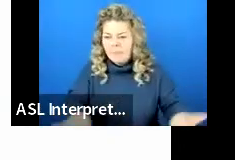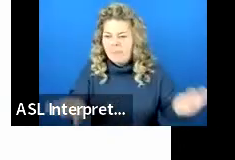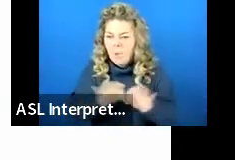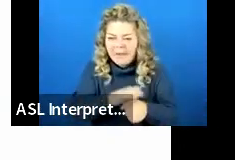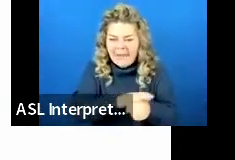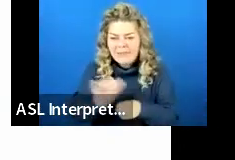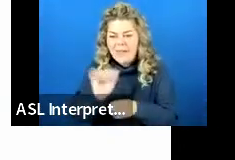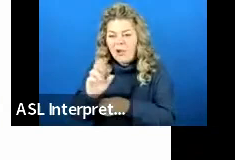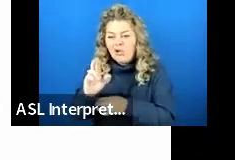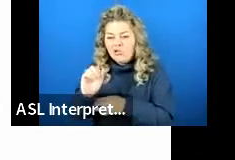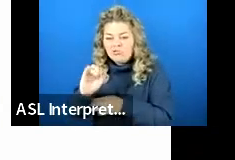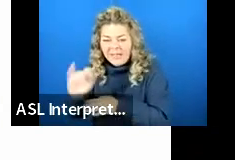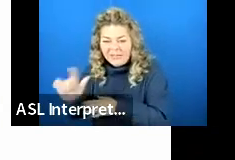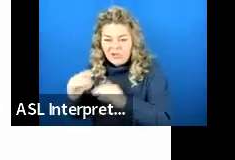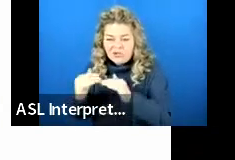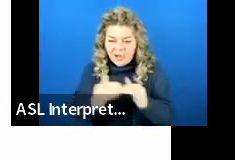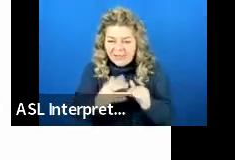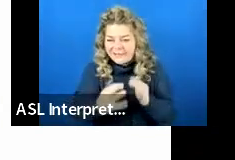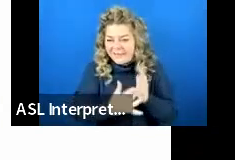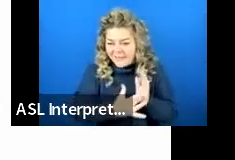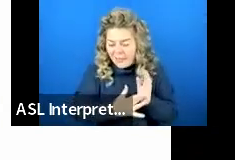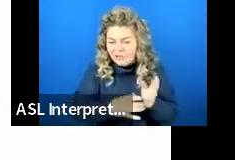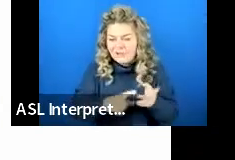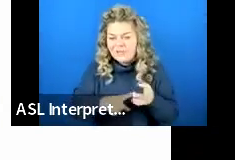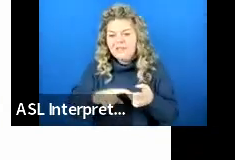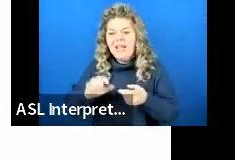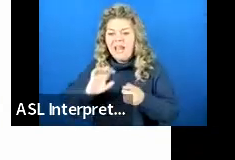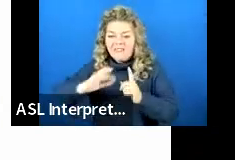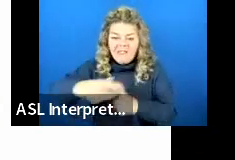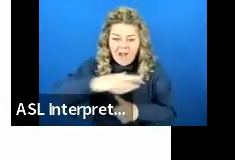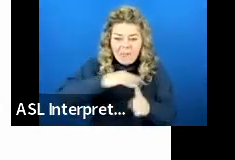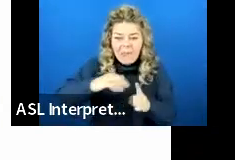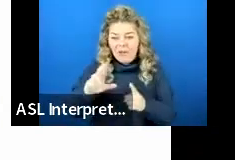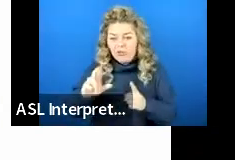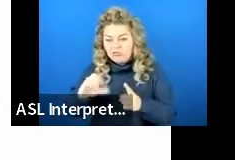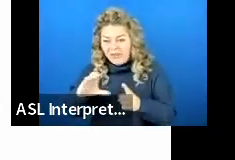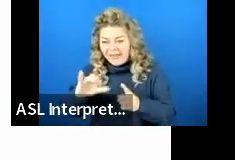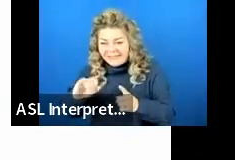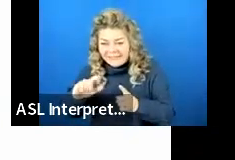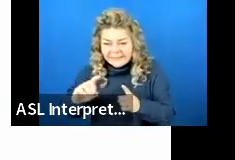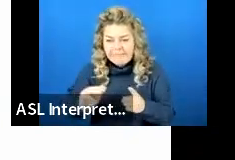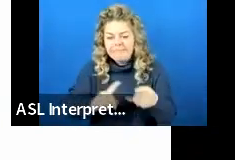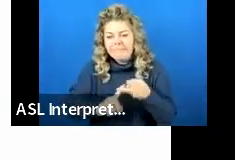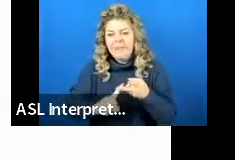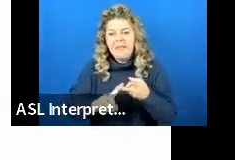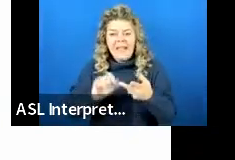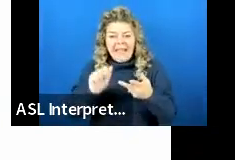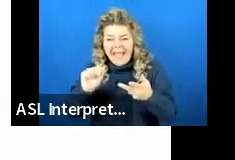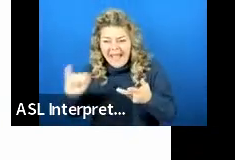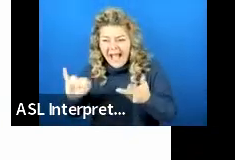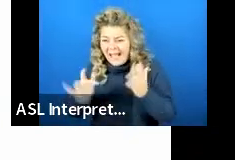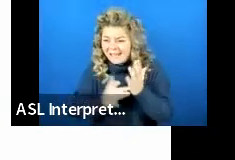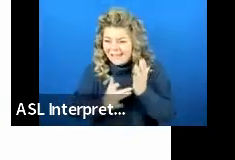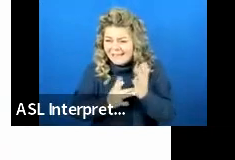and technology, environmental racism and health equity, and using AI innovations to address racial